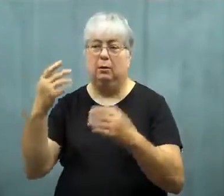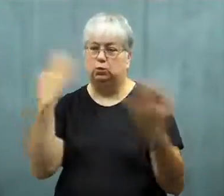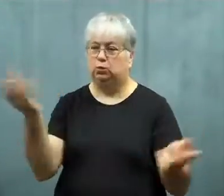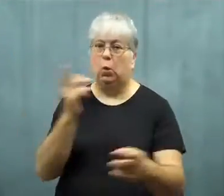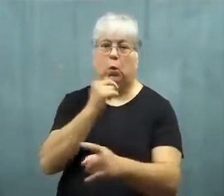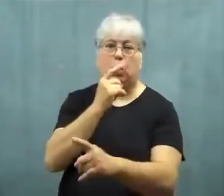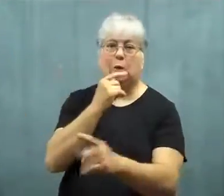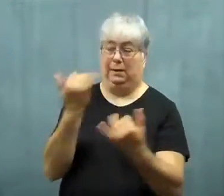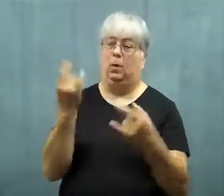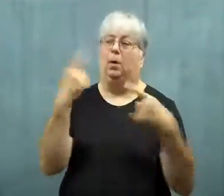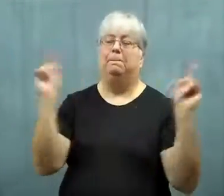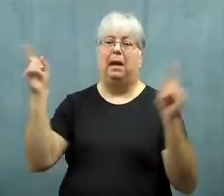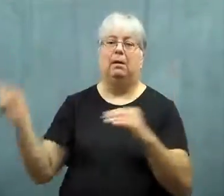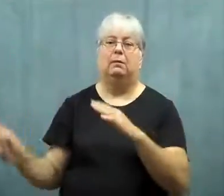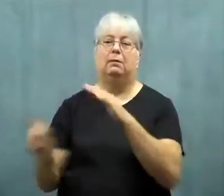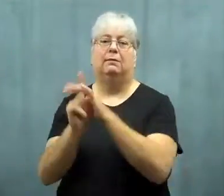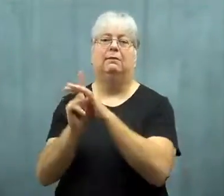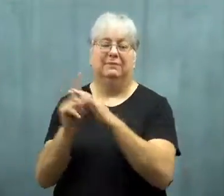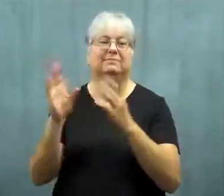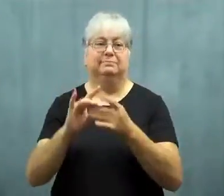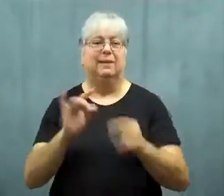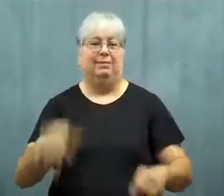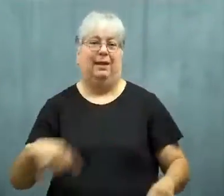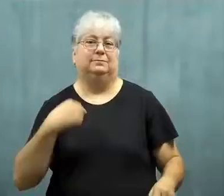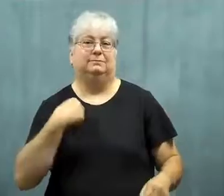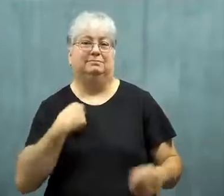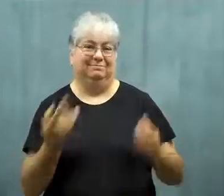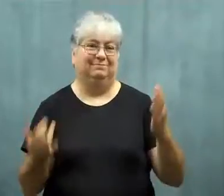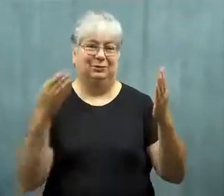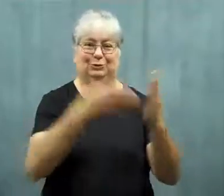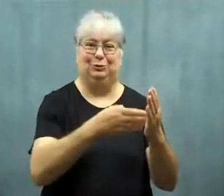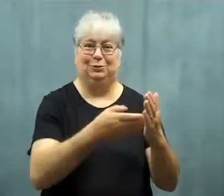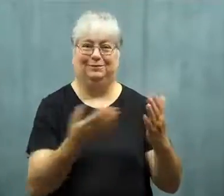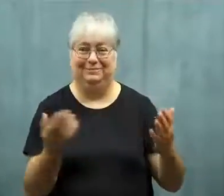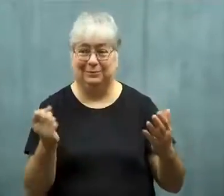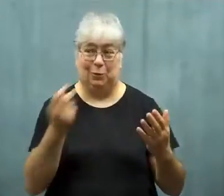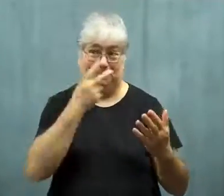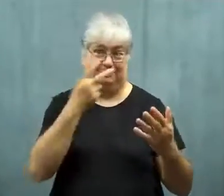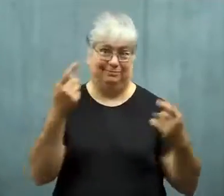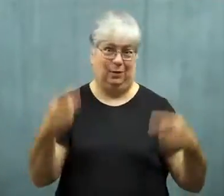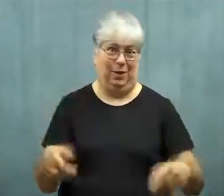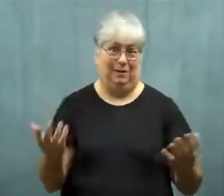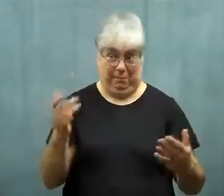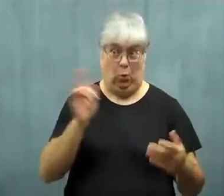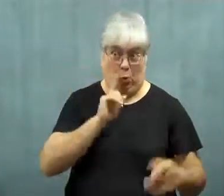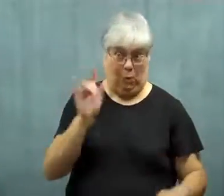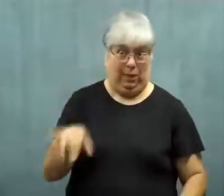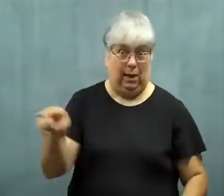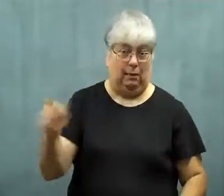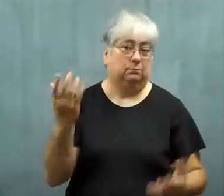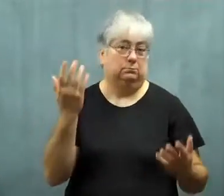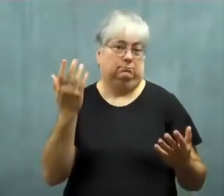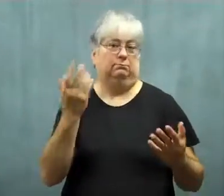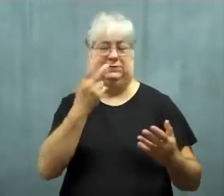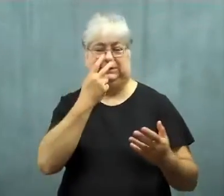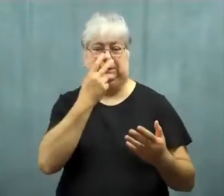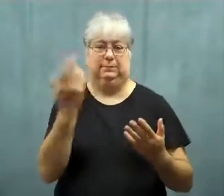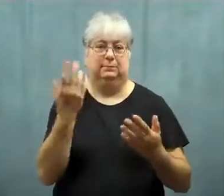He had been unknown, but he's now come forward and is suing.